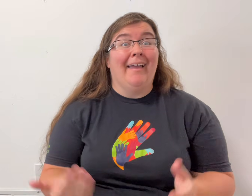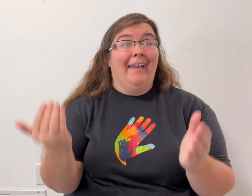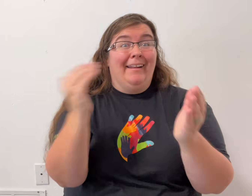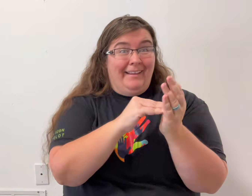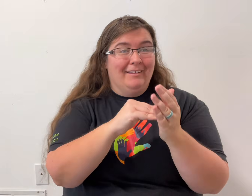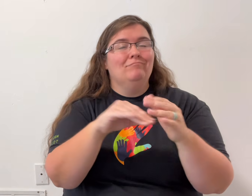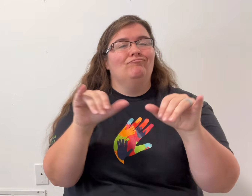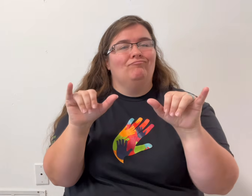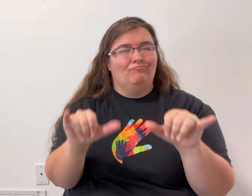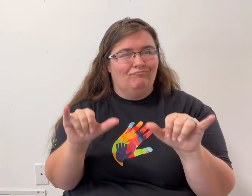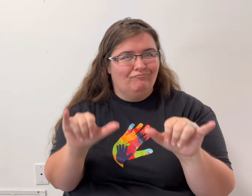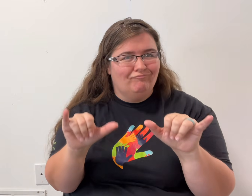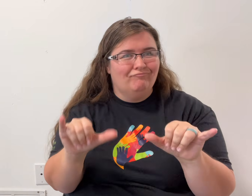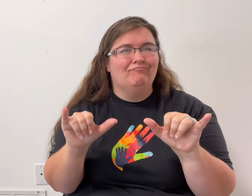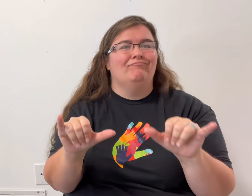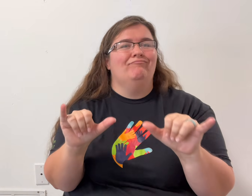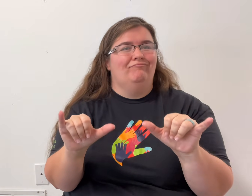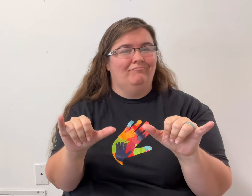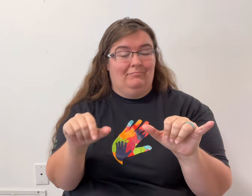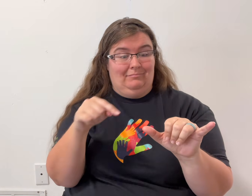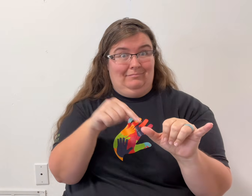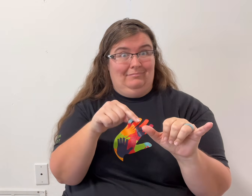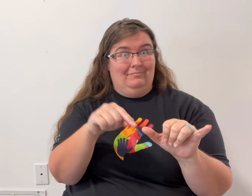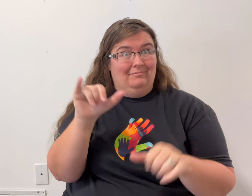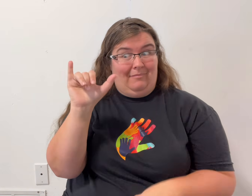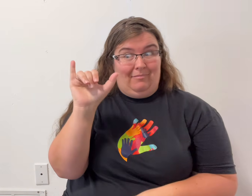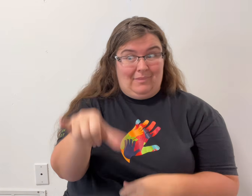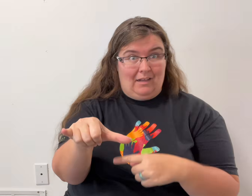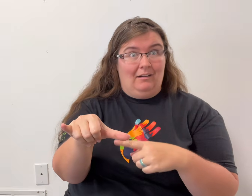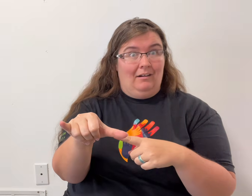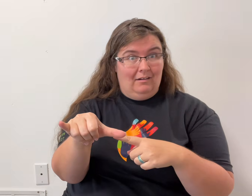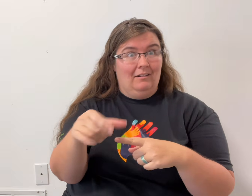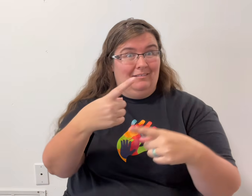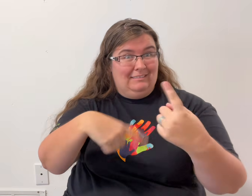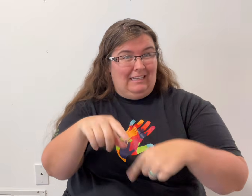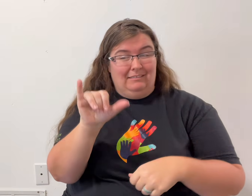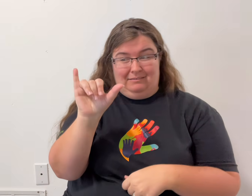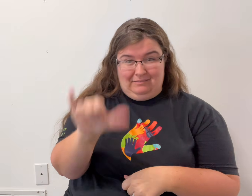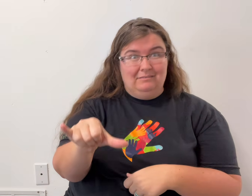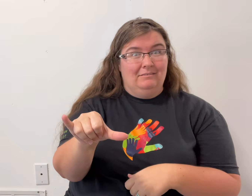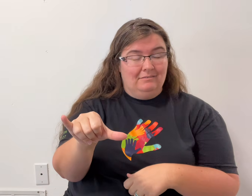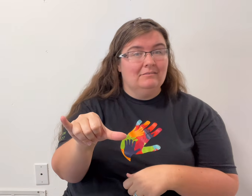Again she signs OH-I-SEE This sign means THAT